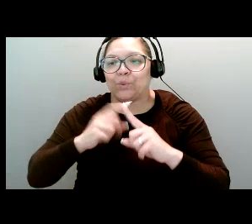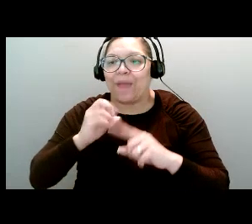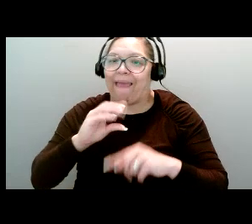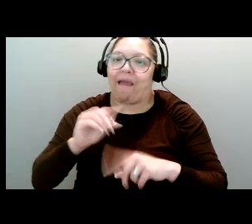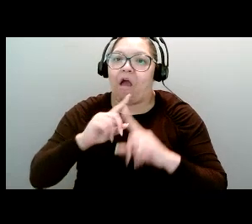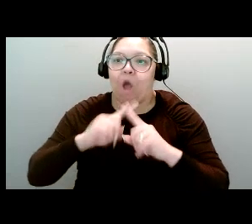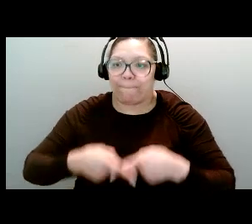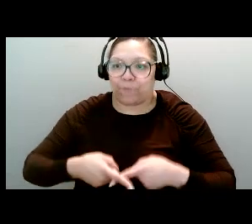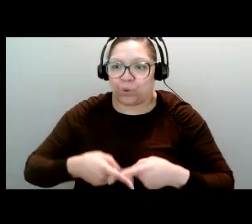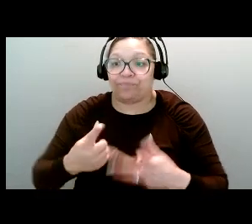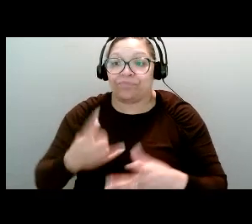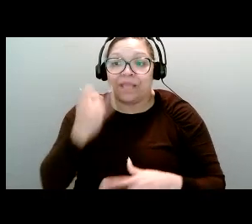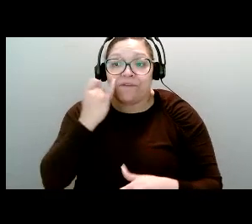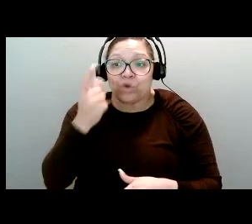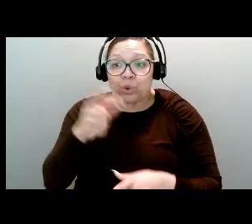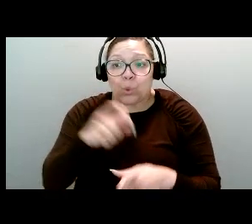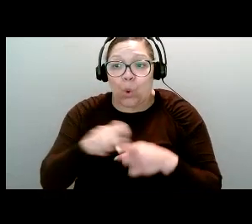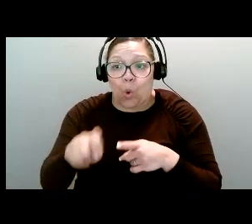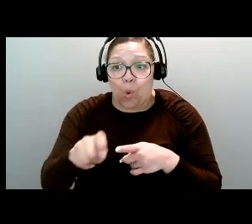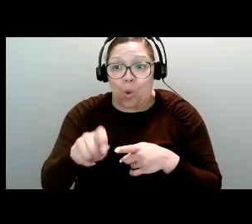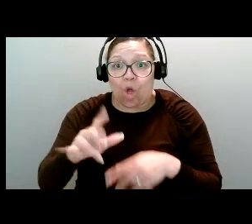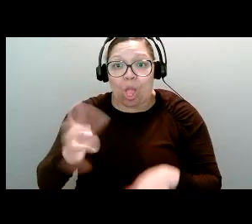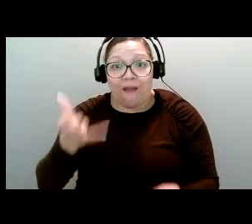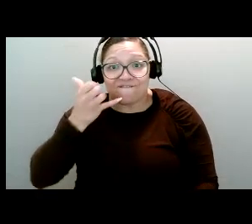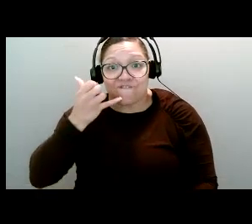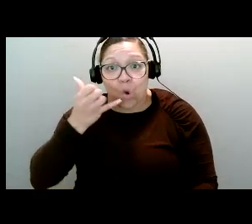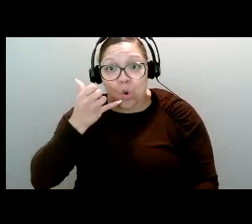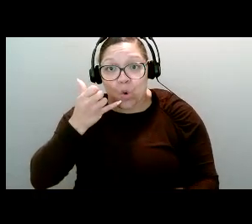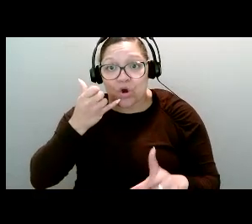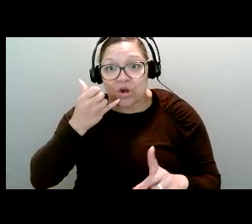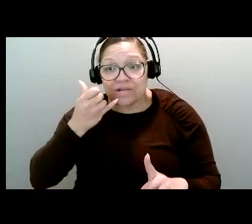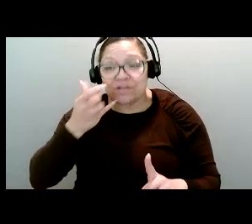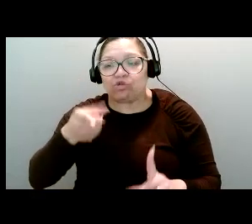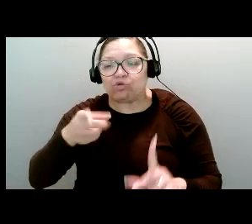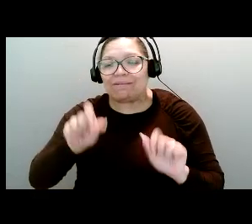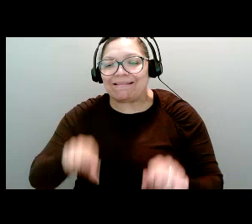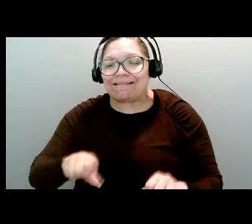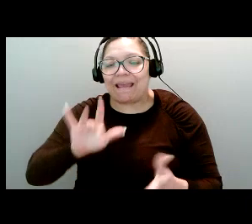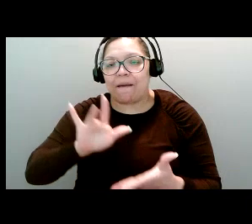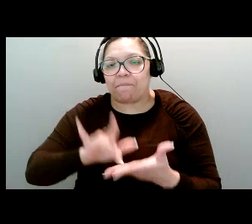If you are calling in on a phone, you can unmute by hitting star 6.